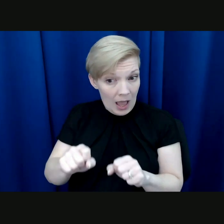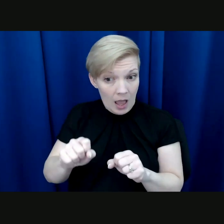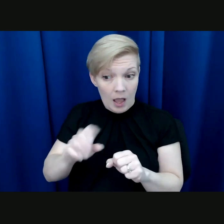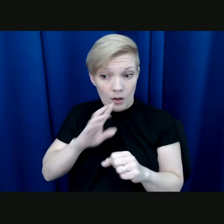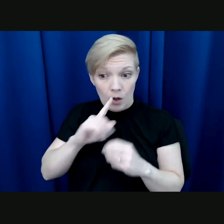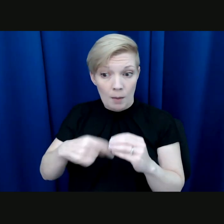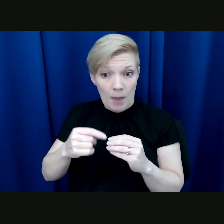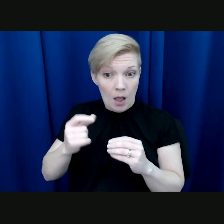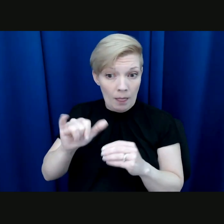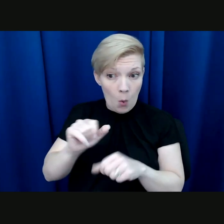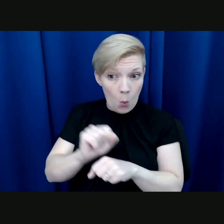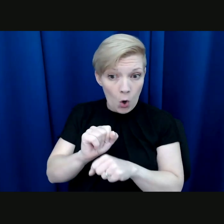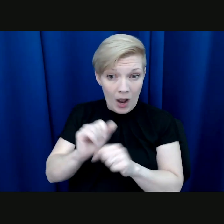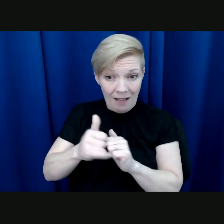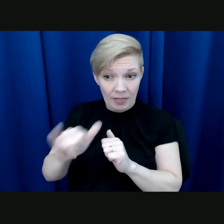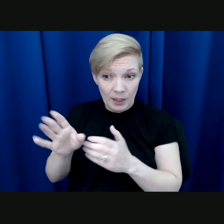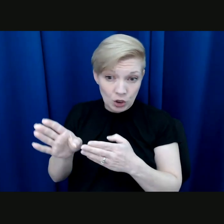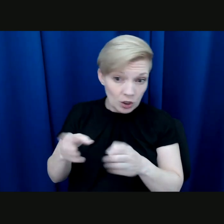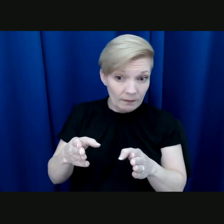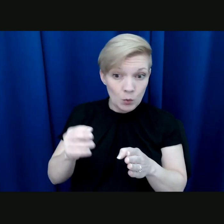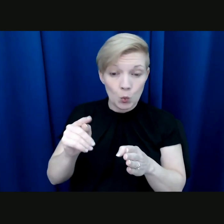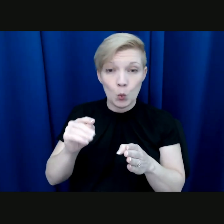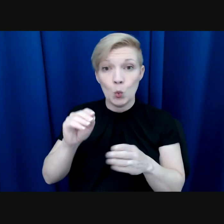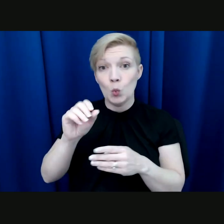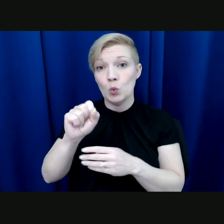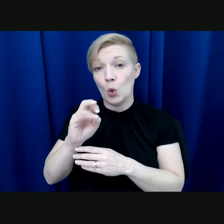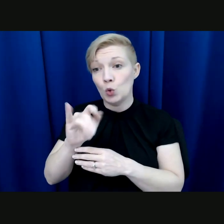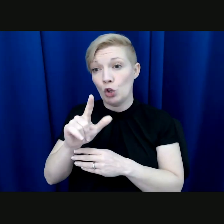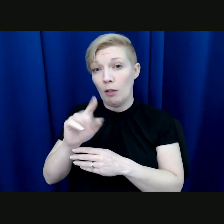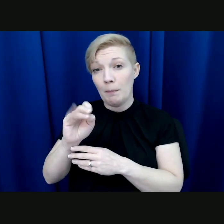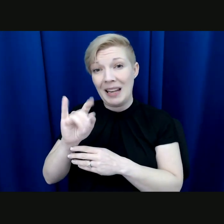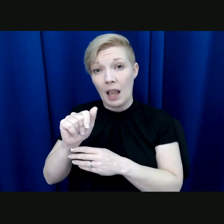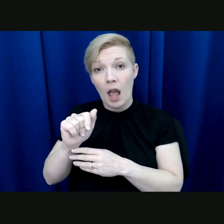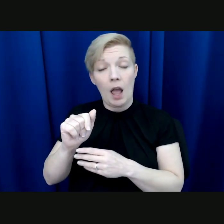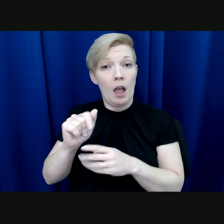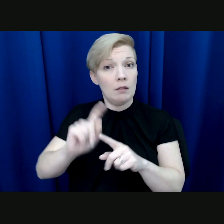has shifted to the forms of media that young people are consuming? Mr. Roker: Well, you know,